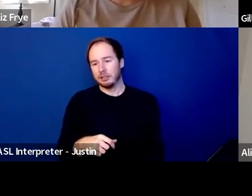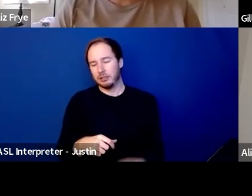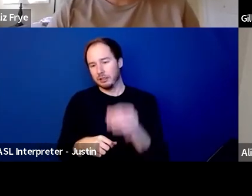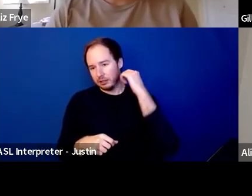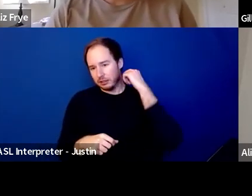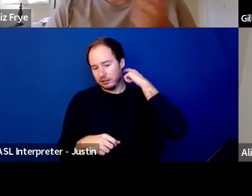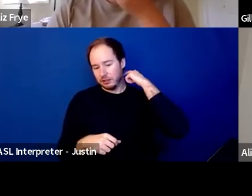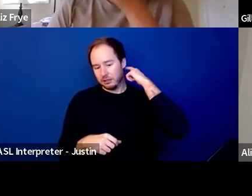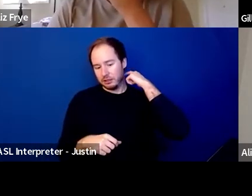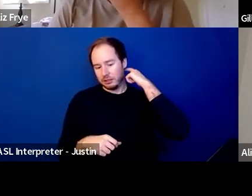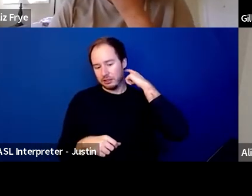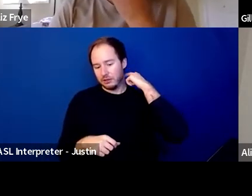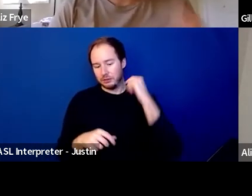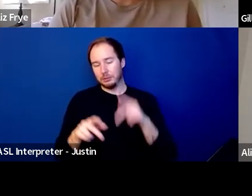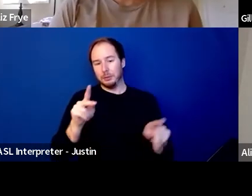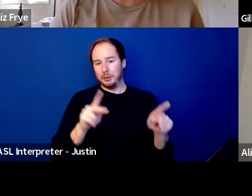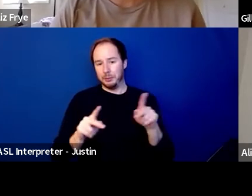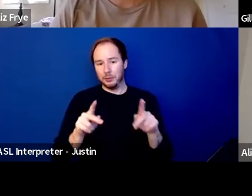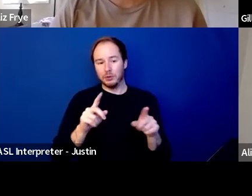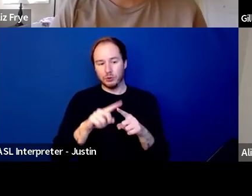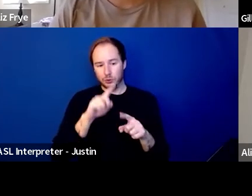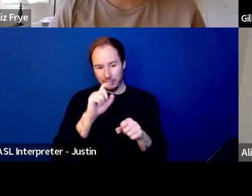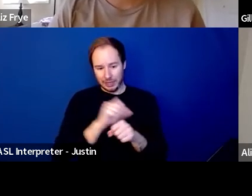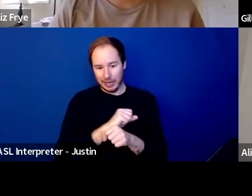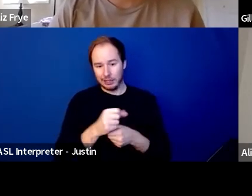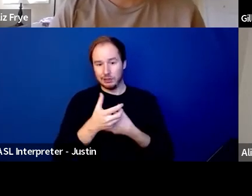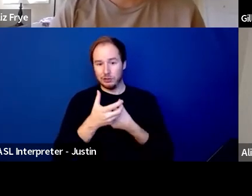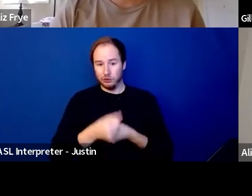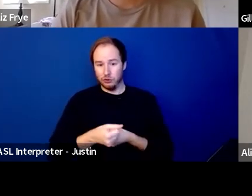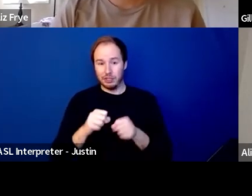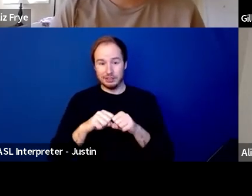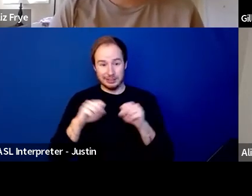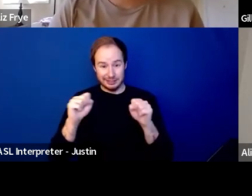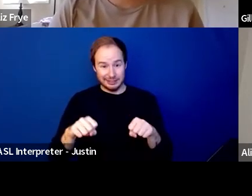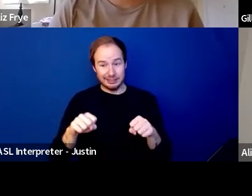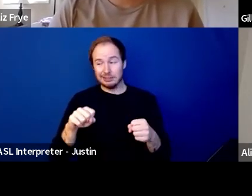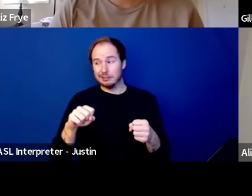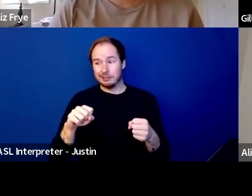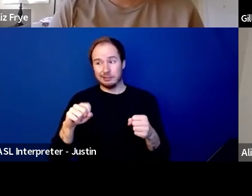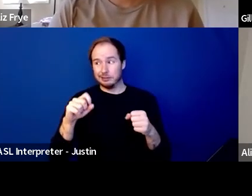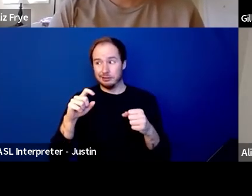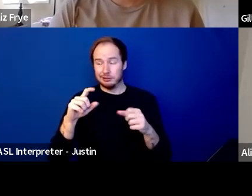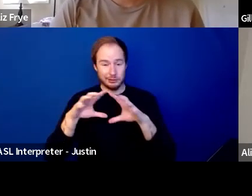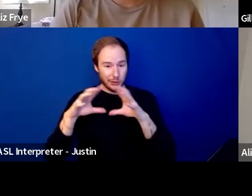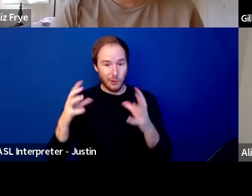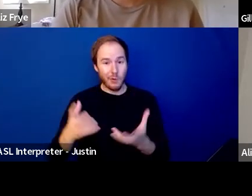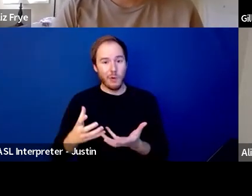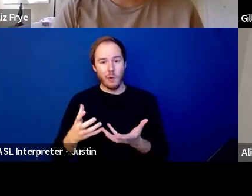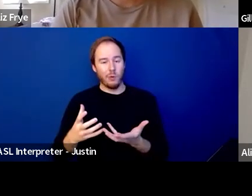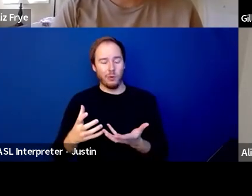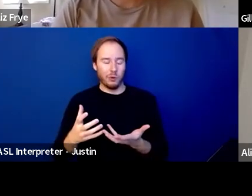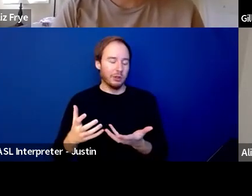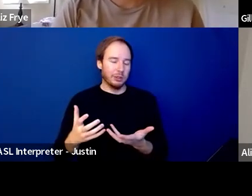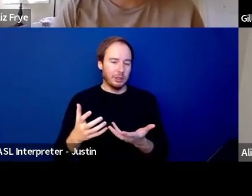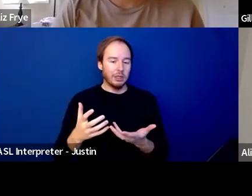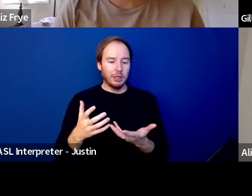getting people to actually just trust the system as a whole has been really helpful because,